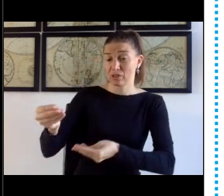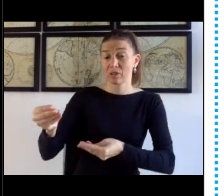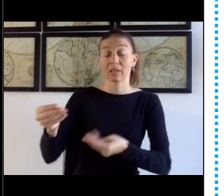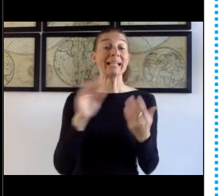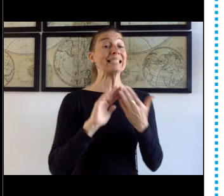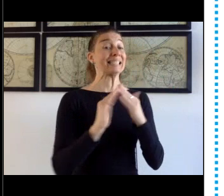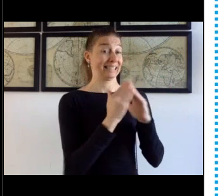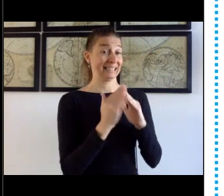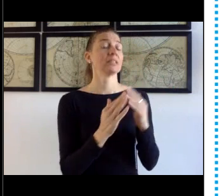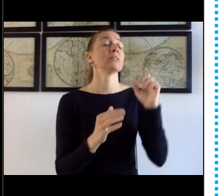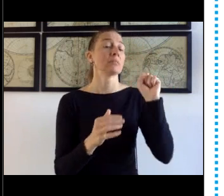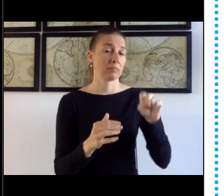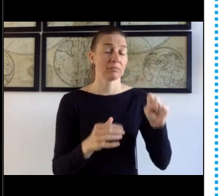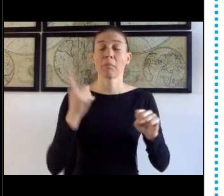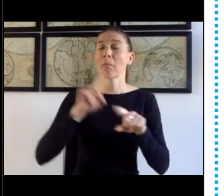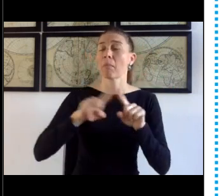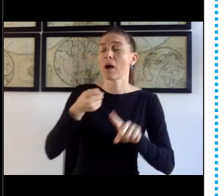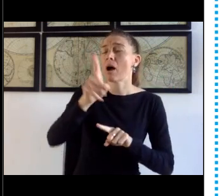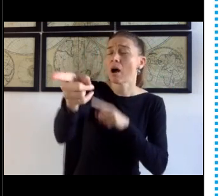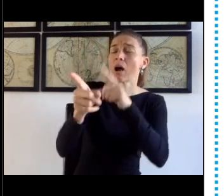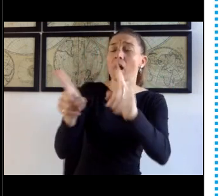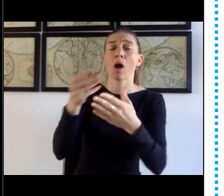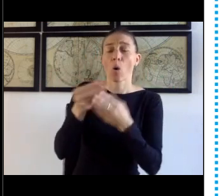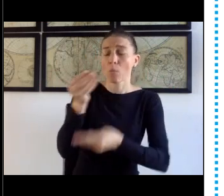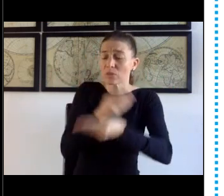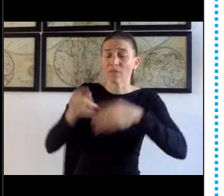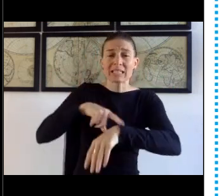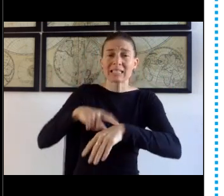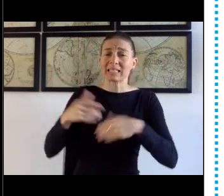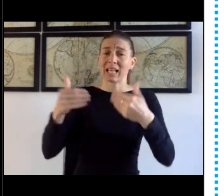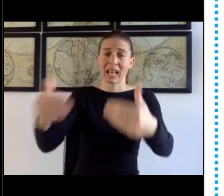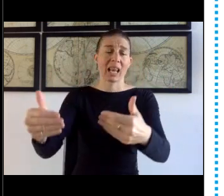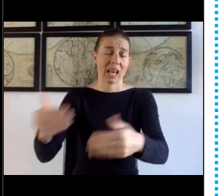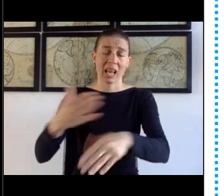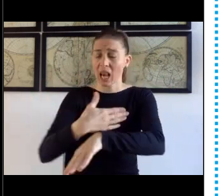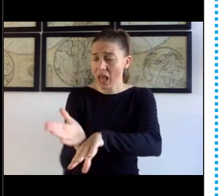no EU regulations whatsoever addressing rights of passengers in urban transport.